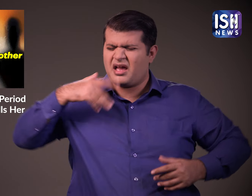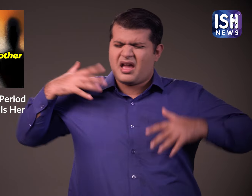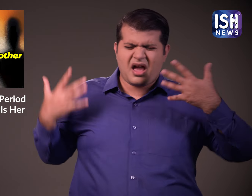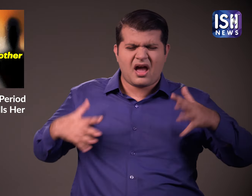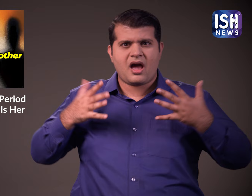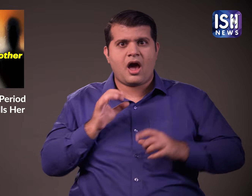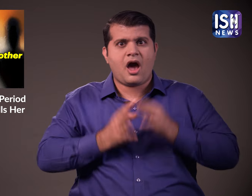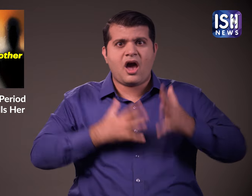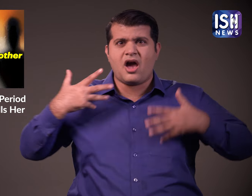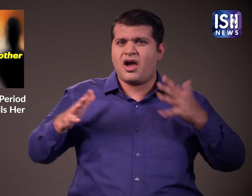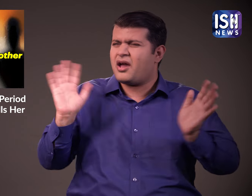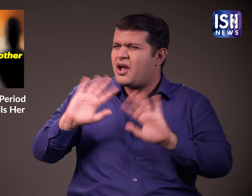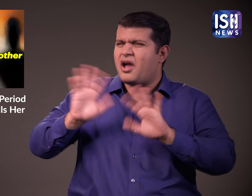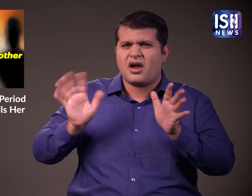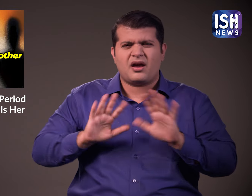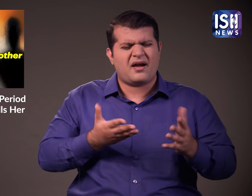The girl was shrieking in pain.